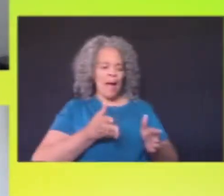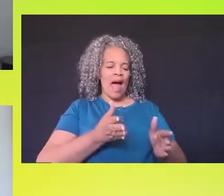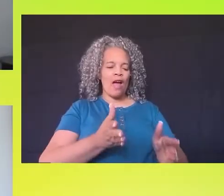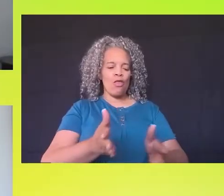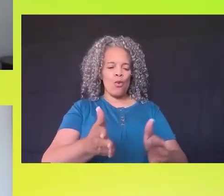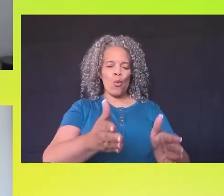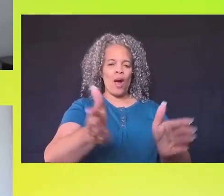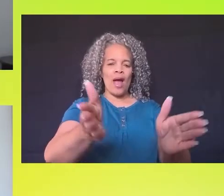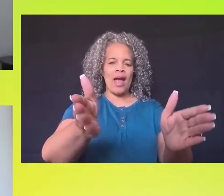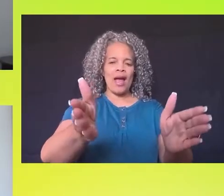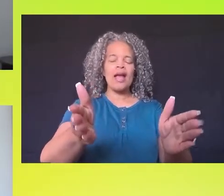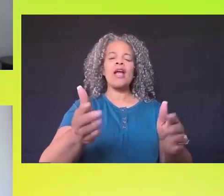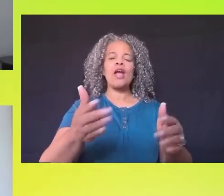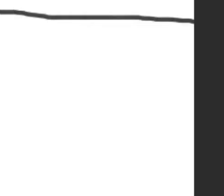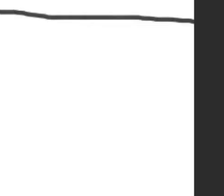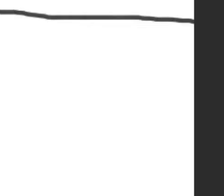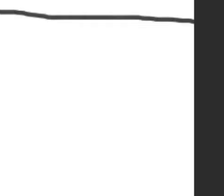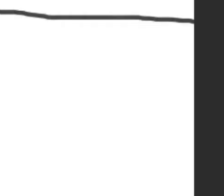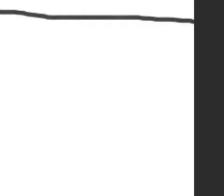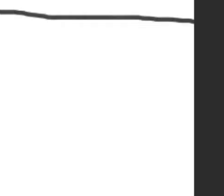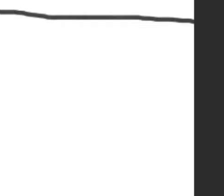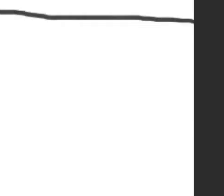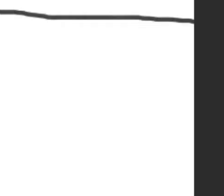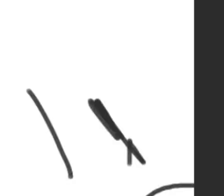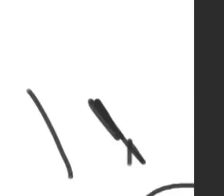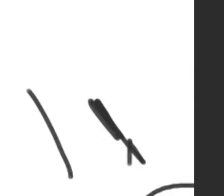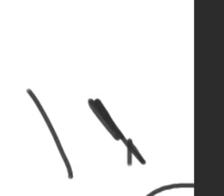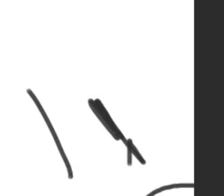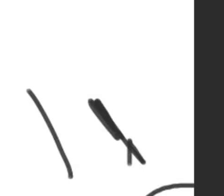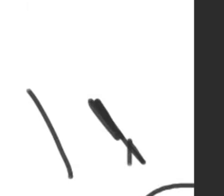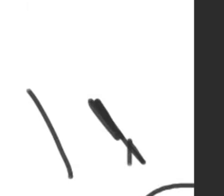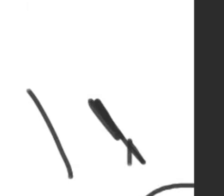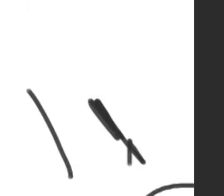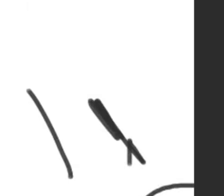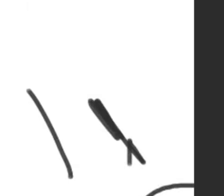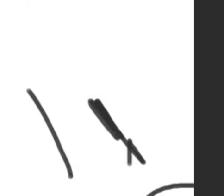We are changing the system to make it for ourselves.